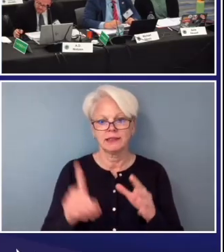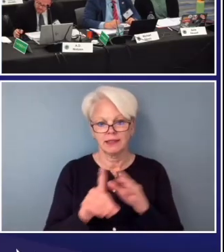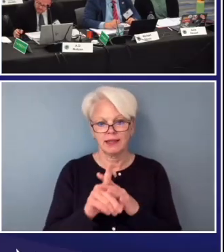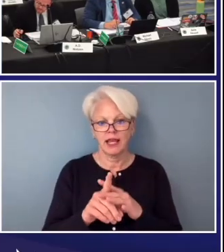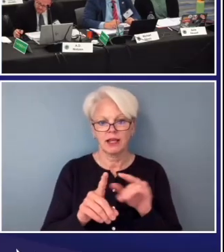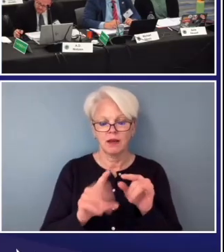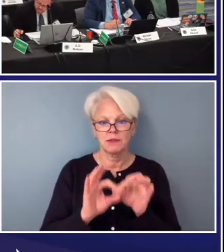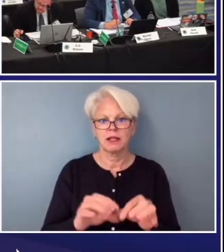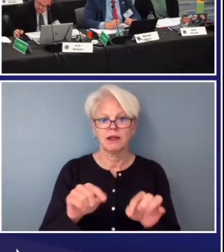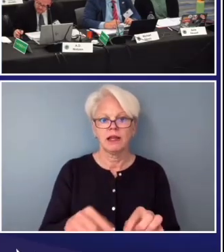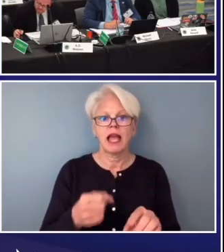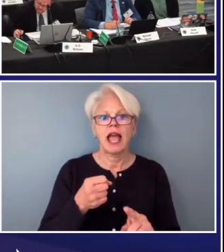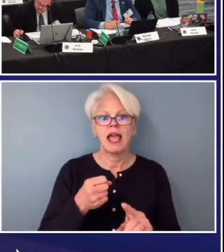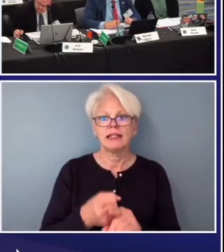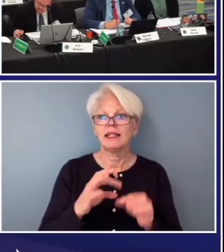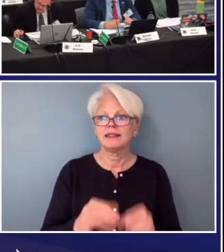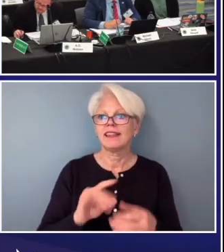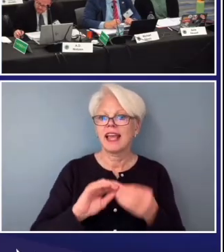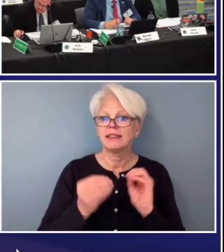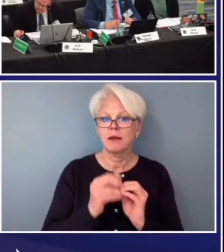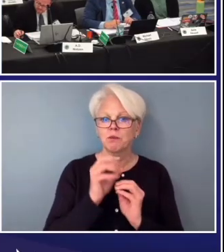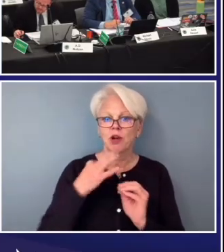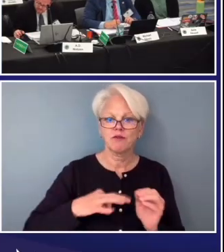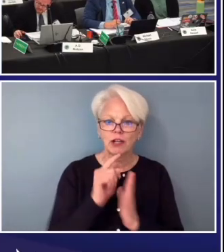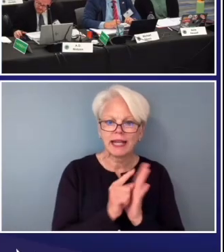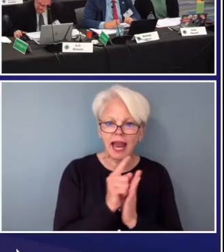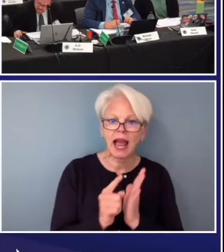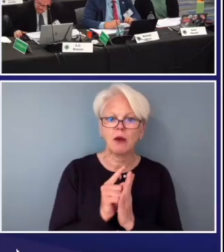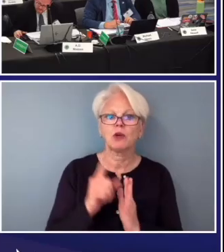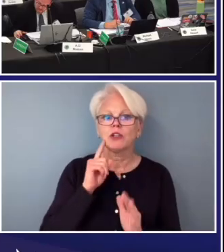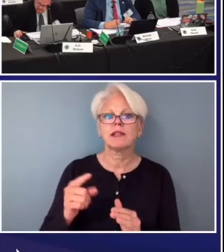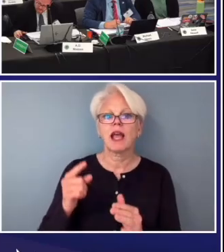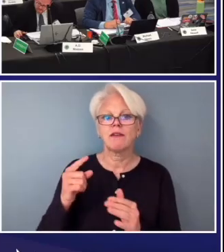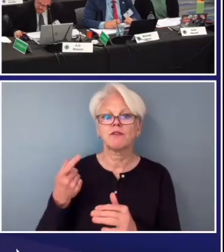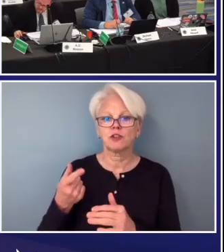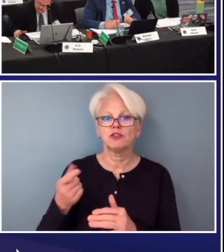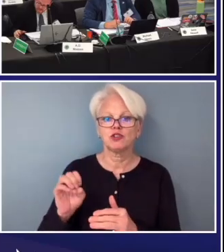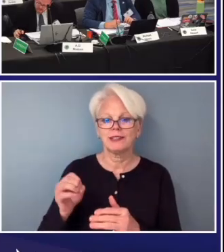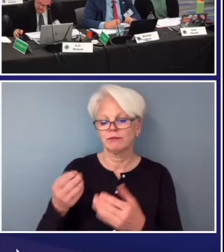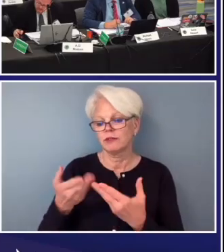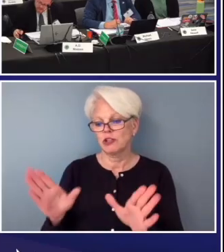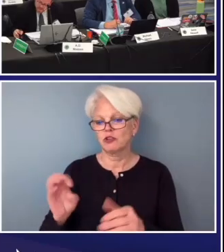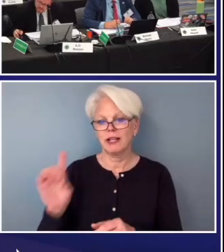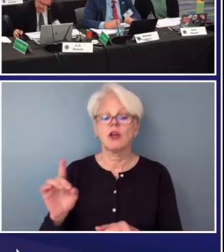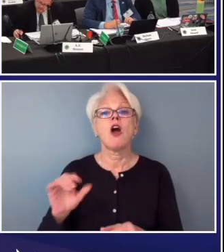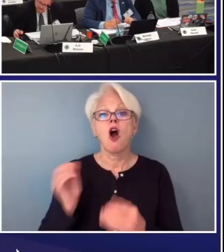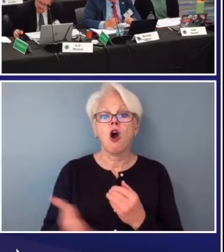hits around that number of credit hours in general education is almost all institutions limit the number